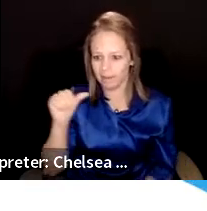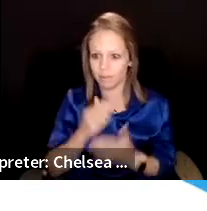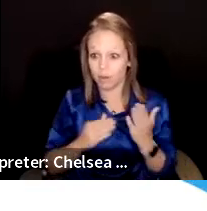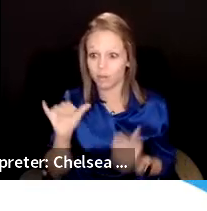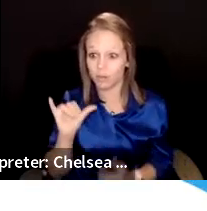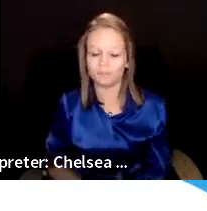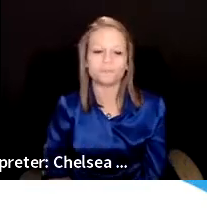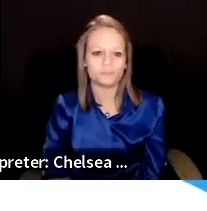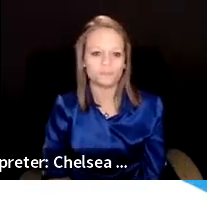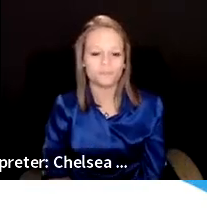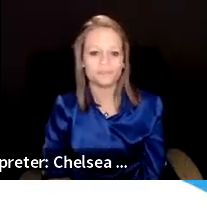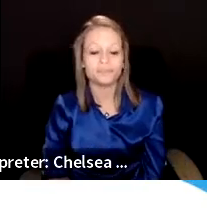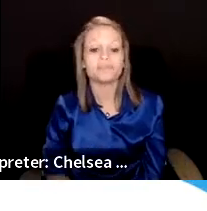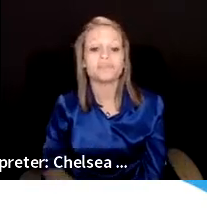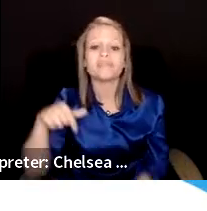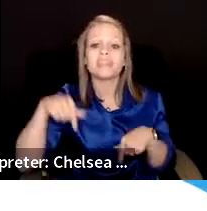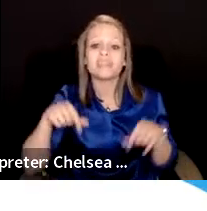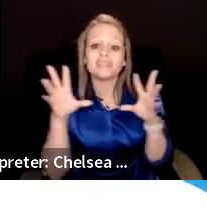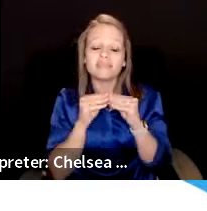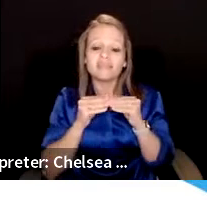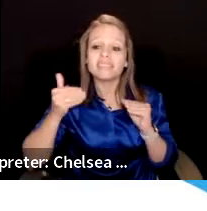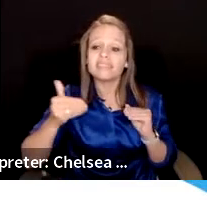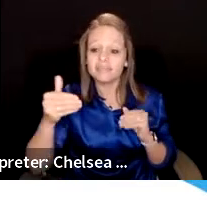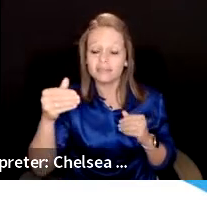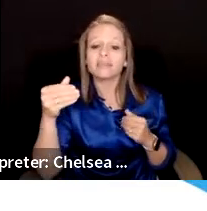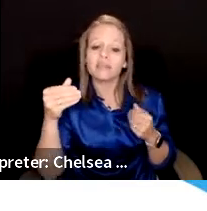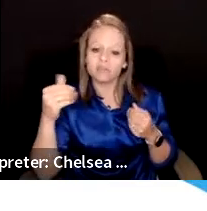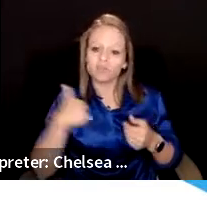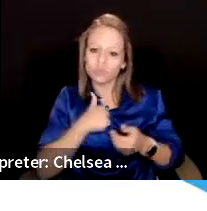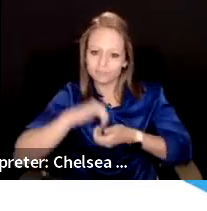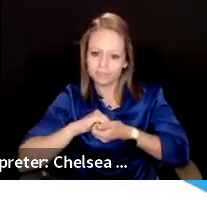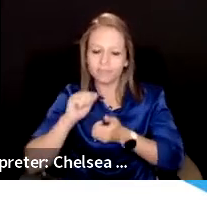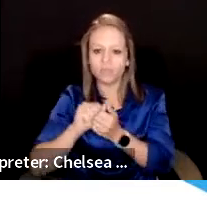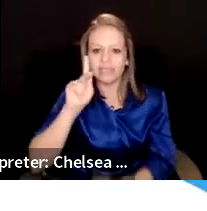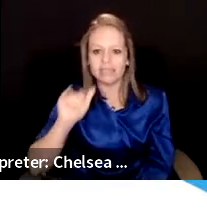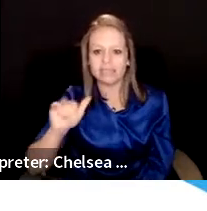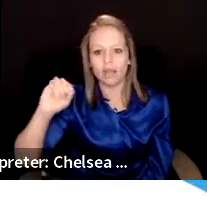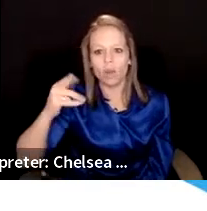The UNSHAME Kentucky webinar series is brought